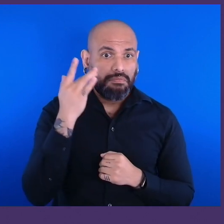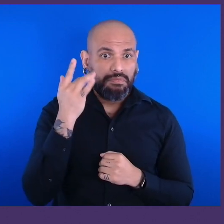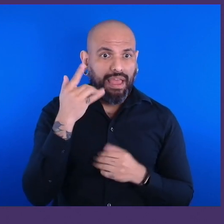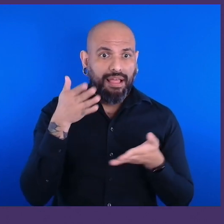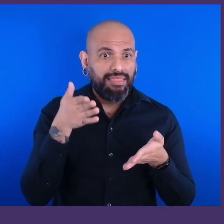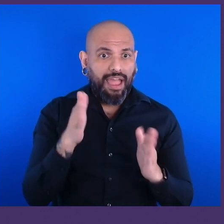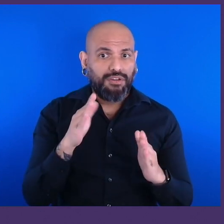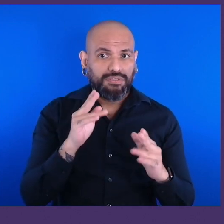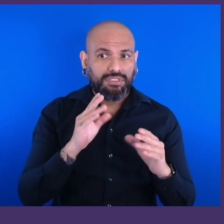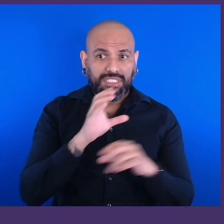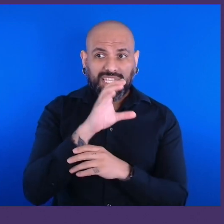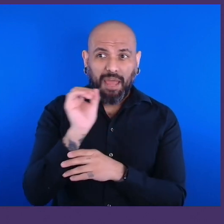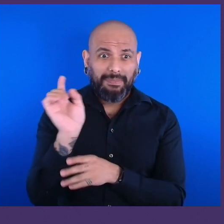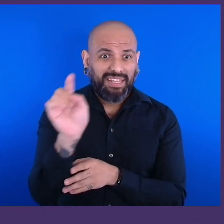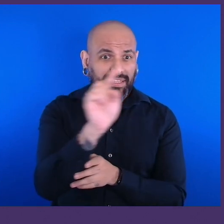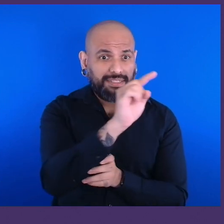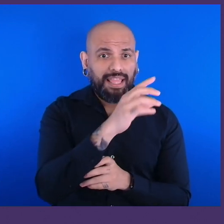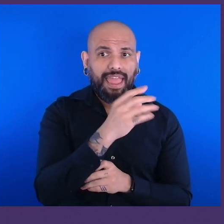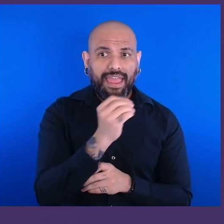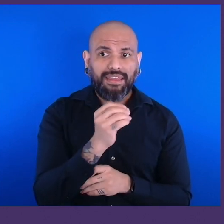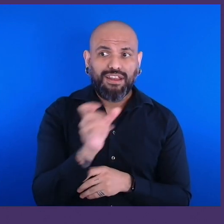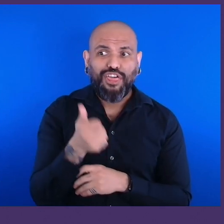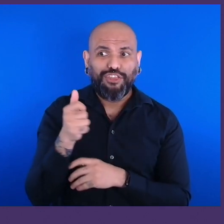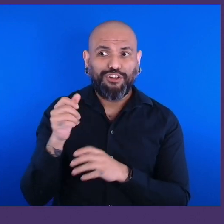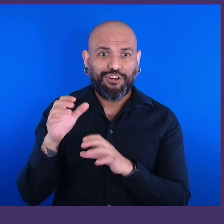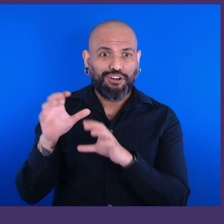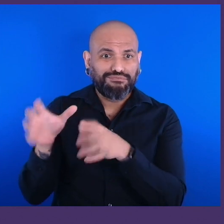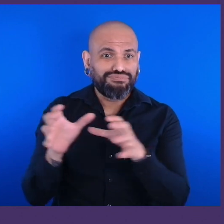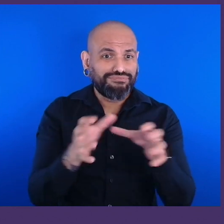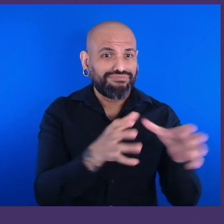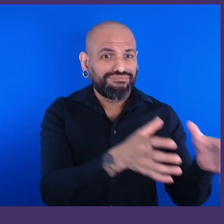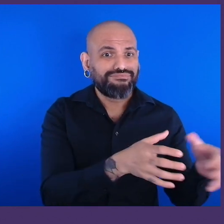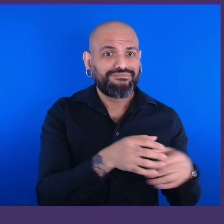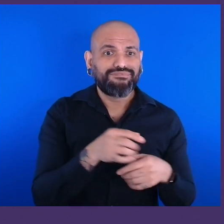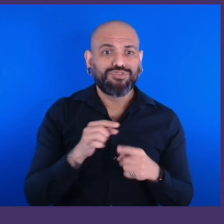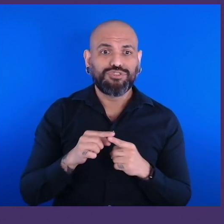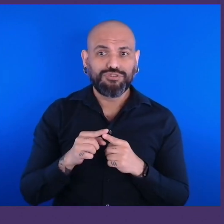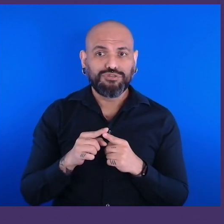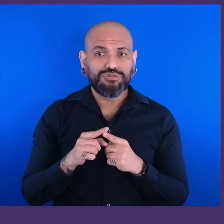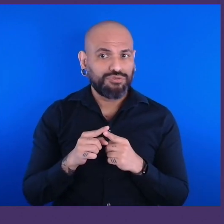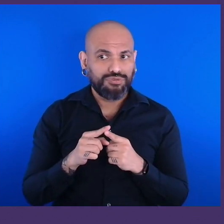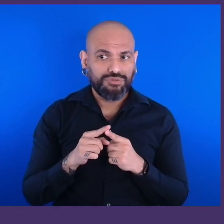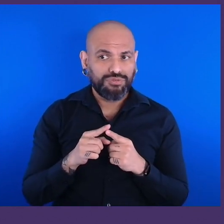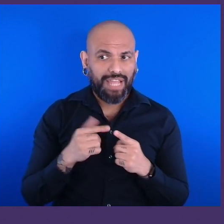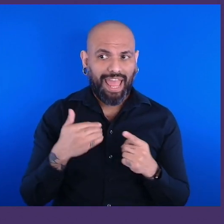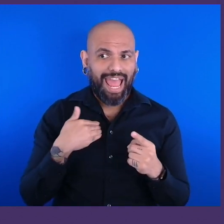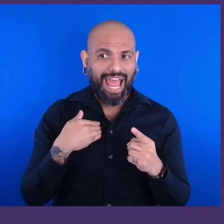and other institutional actors to, again, all have the same baseline.